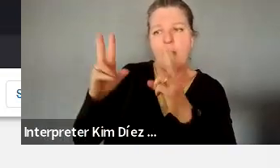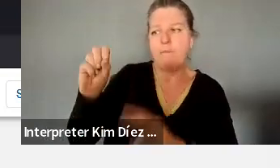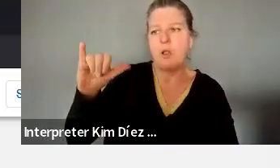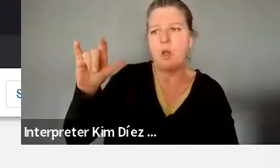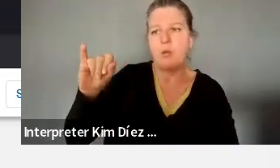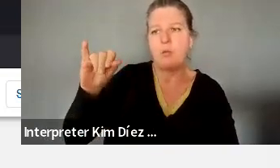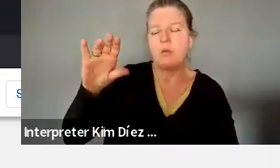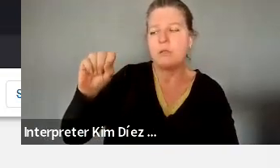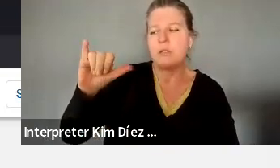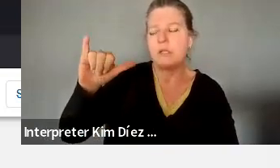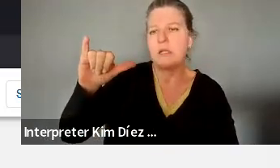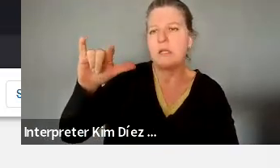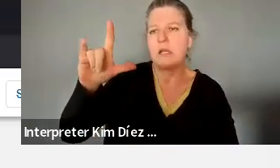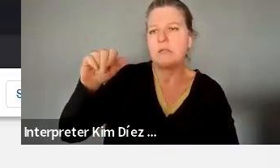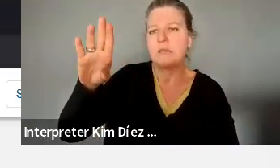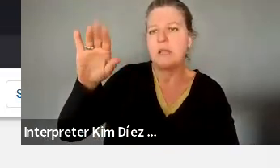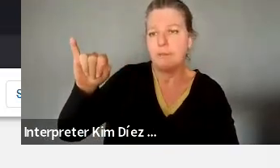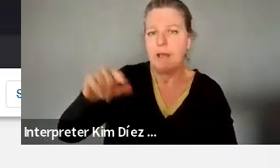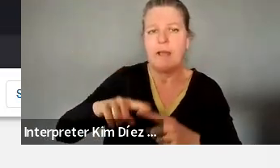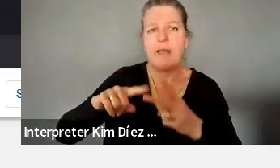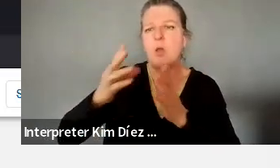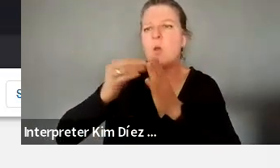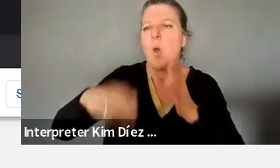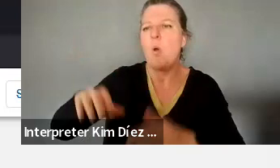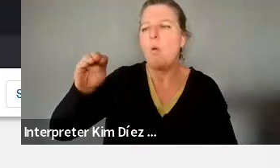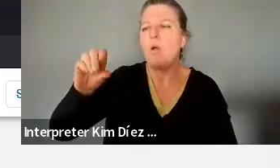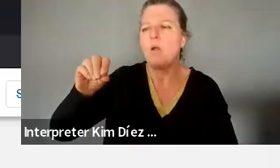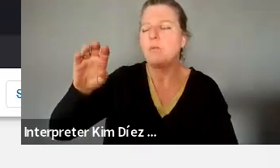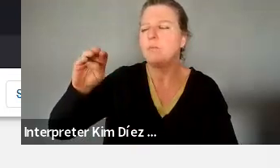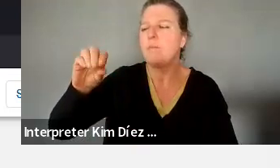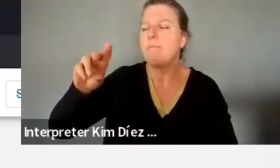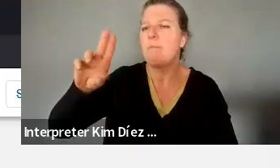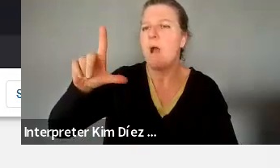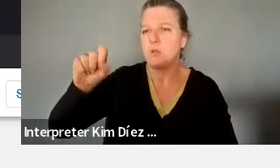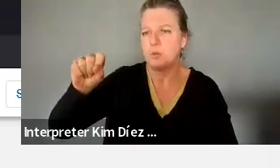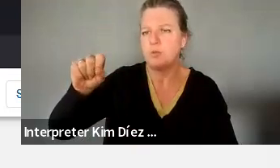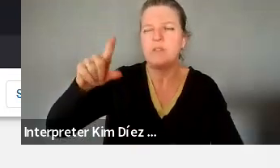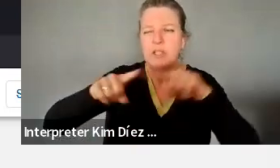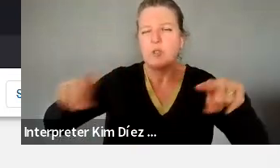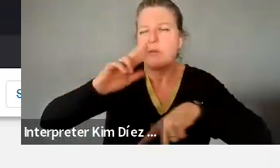So there's a list of different types of content that you could be uploading here.